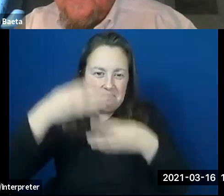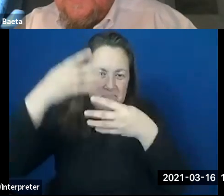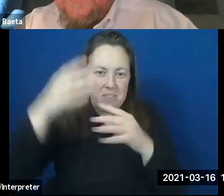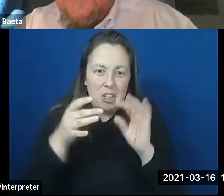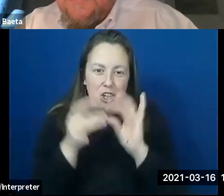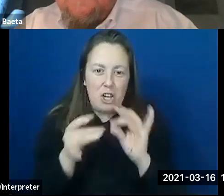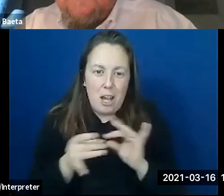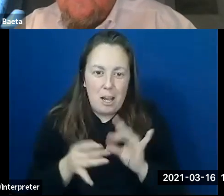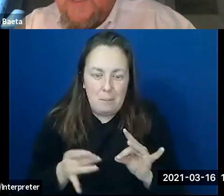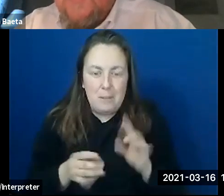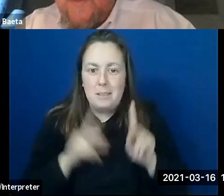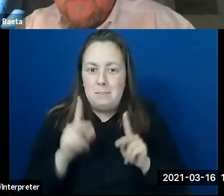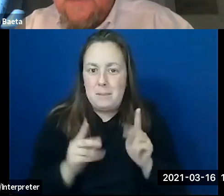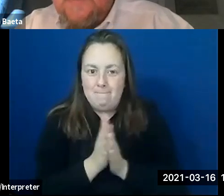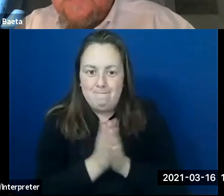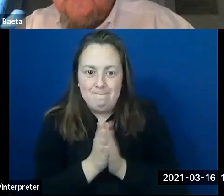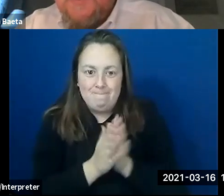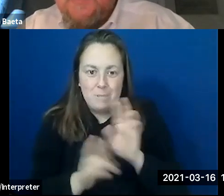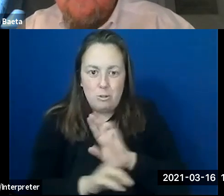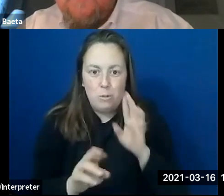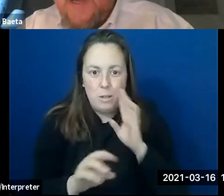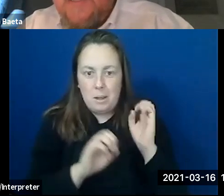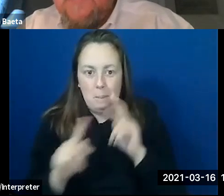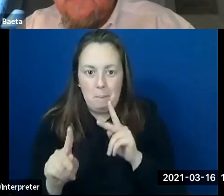Joseph Baeta: We were crying and attempting to provide.